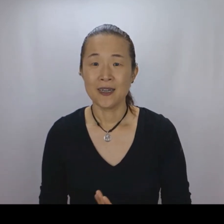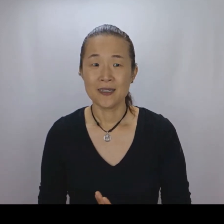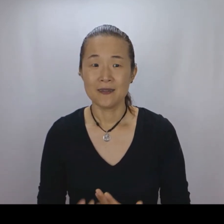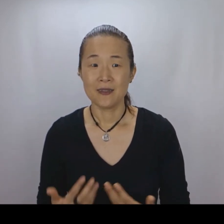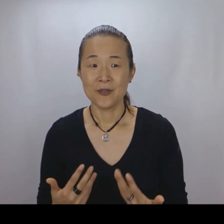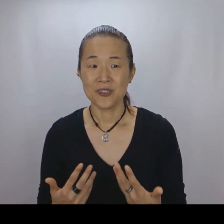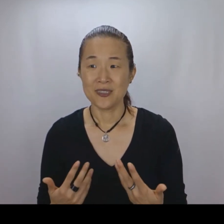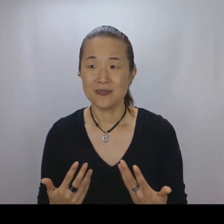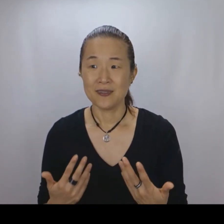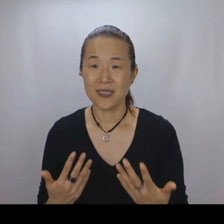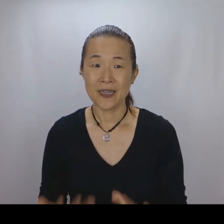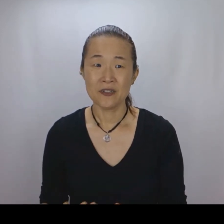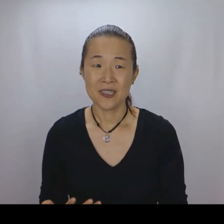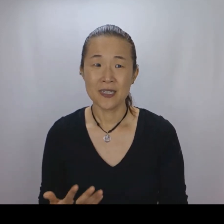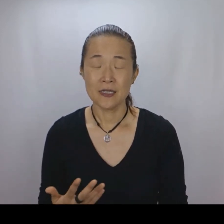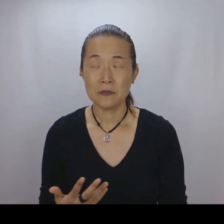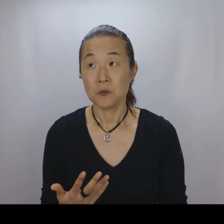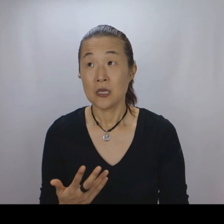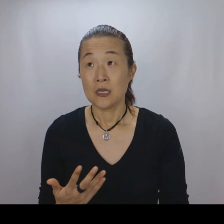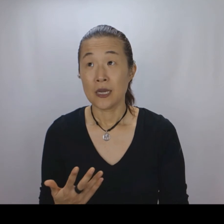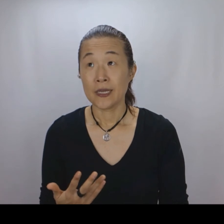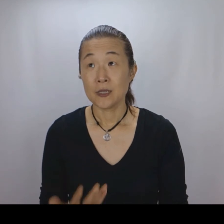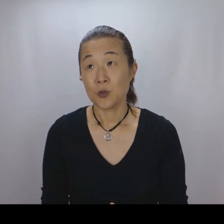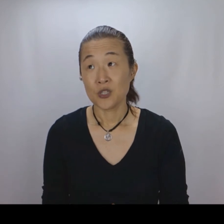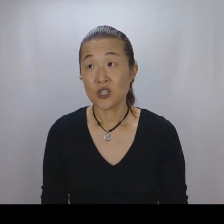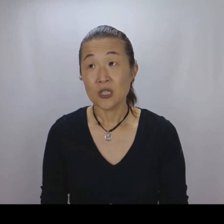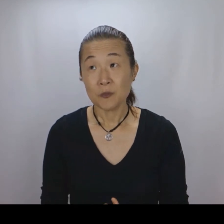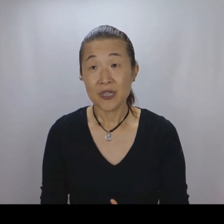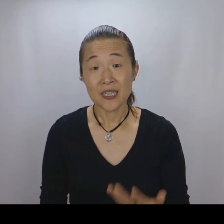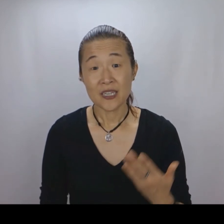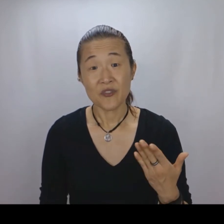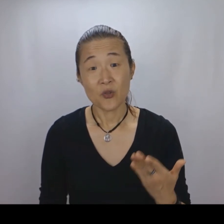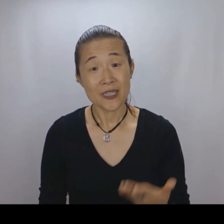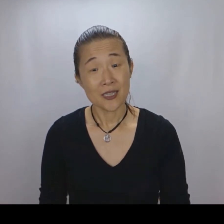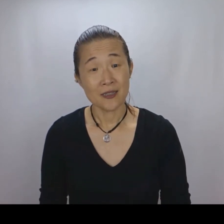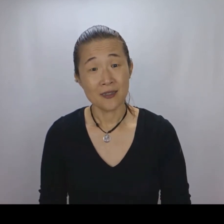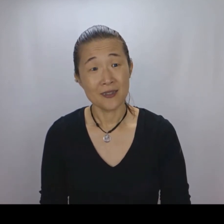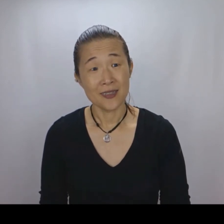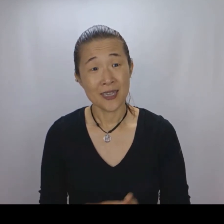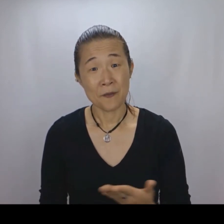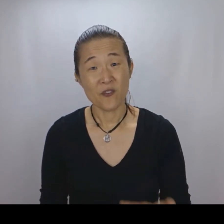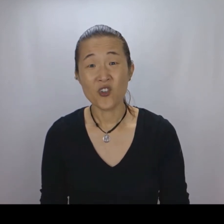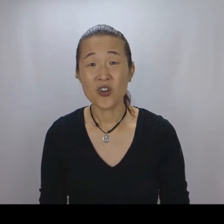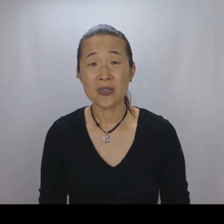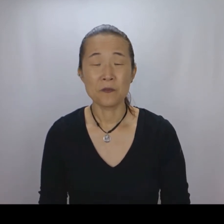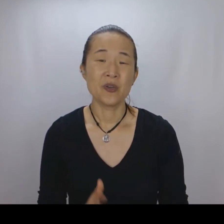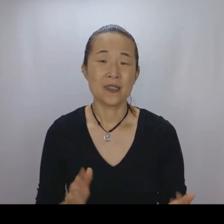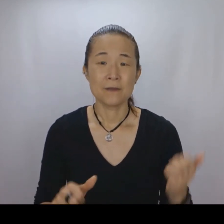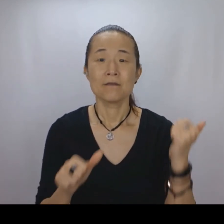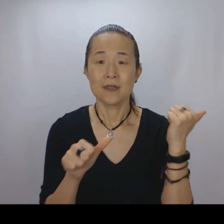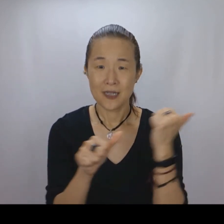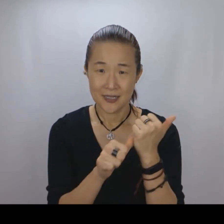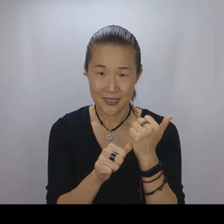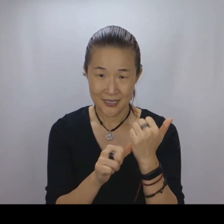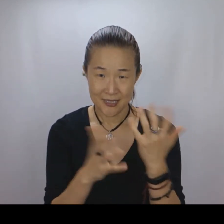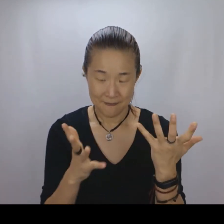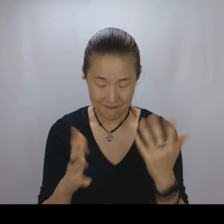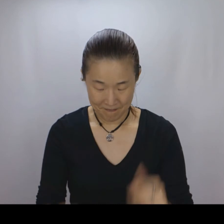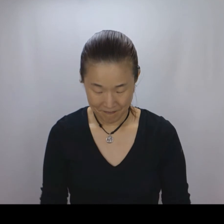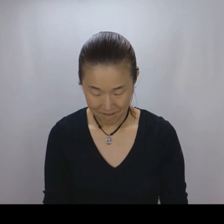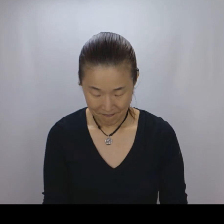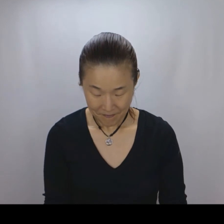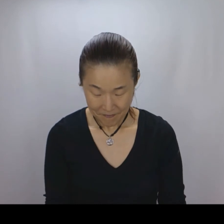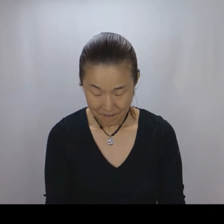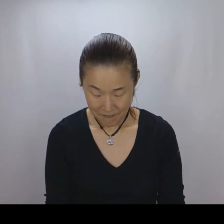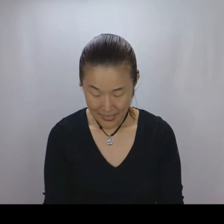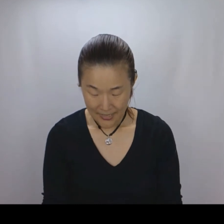It's not the most dire thing. I guess the project could be if you wait too until the night before, but assist.